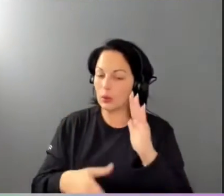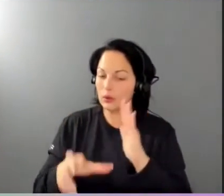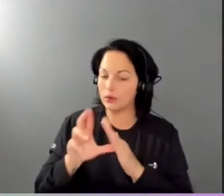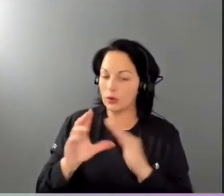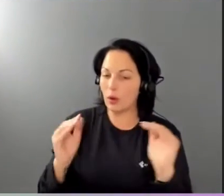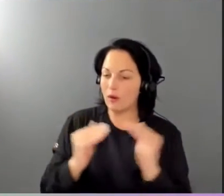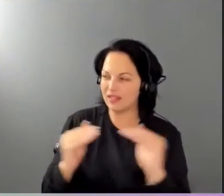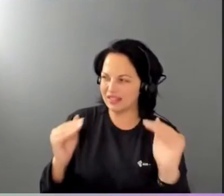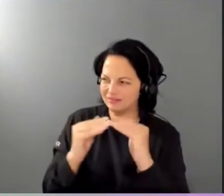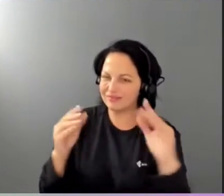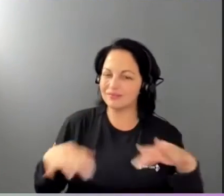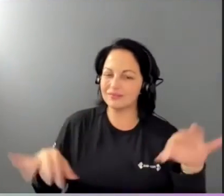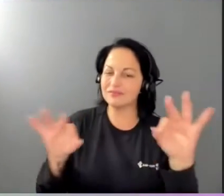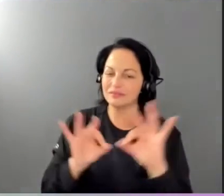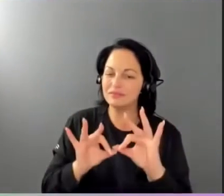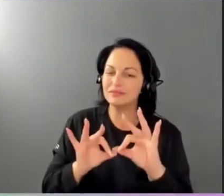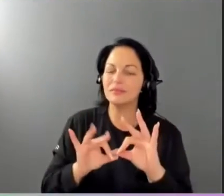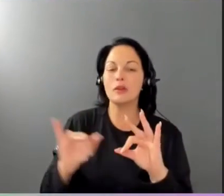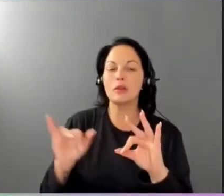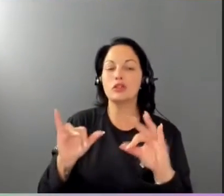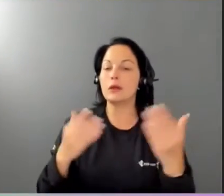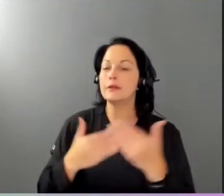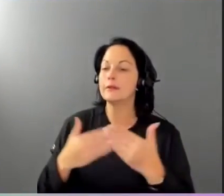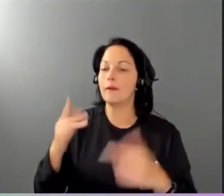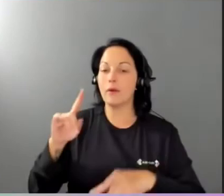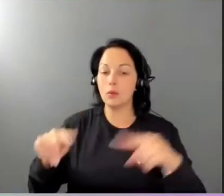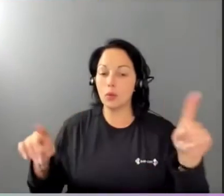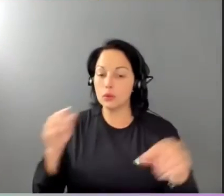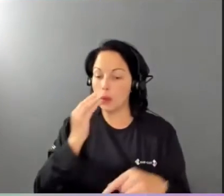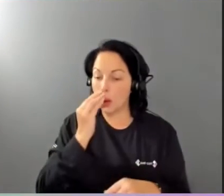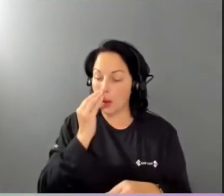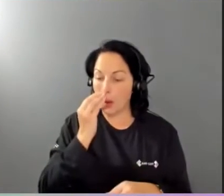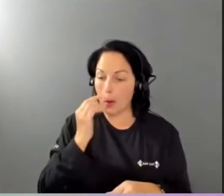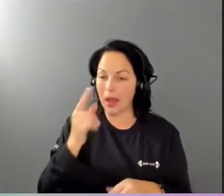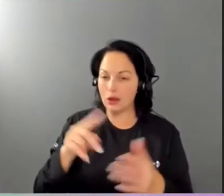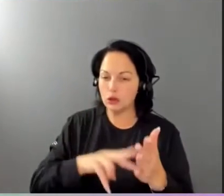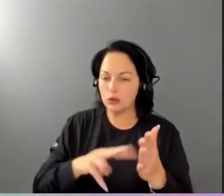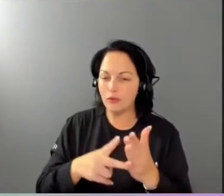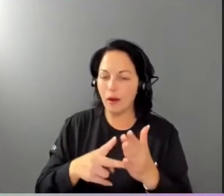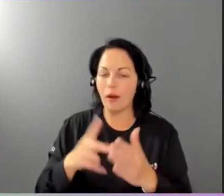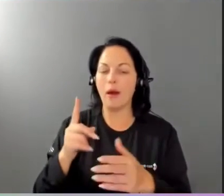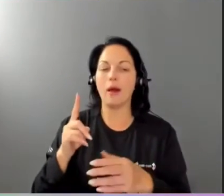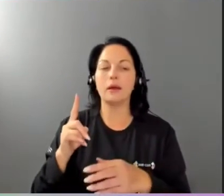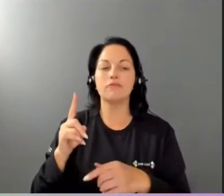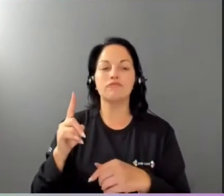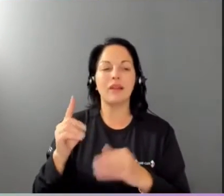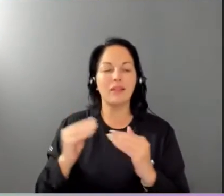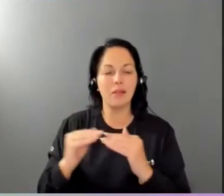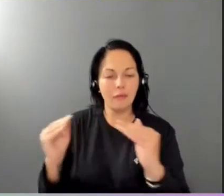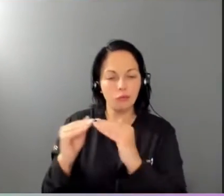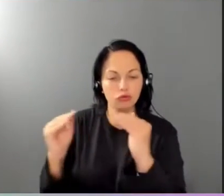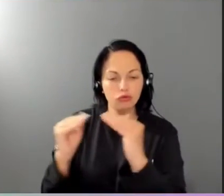just around around these levels. [JONATHAN] [JAMES] Great overview of the